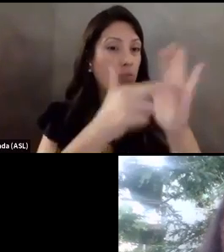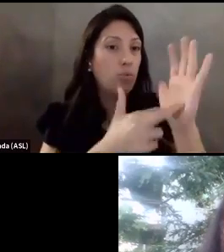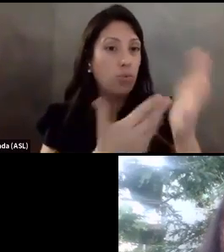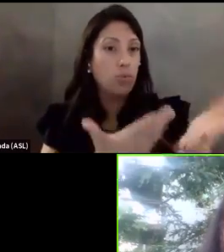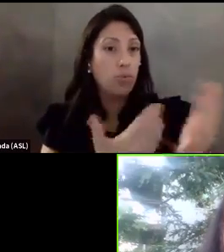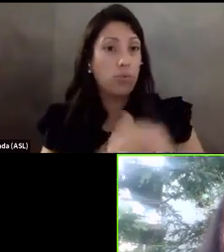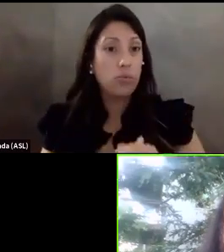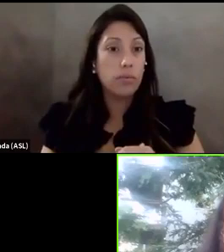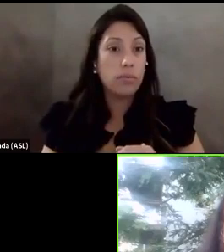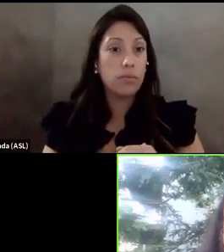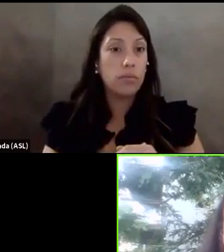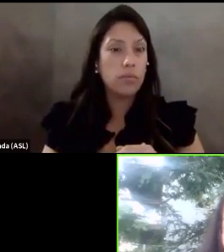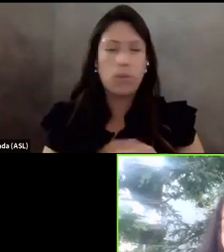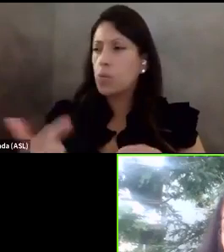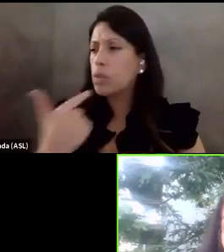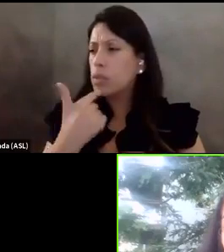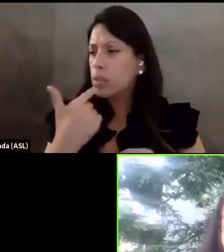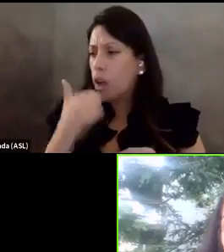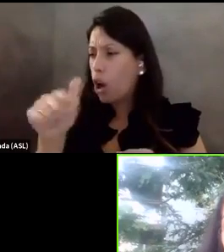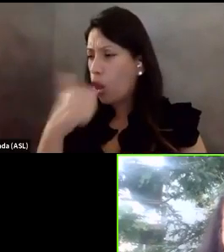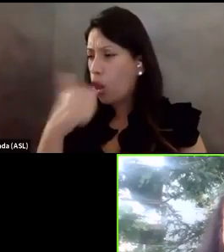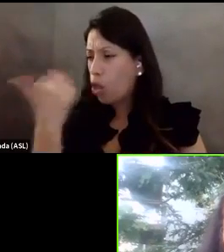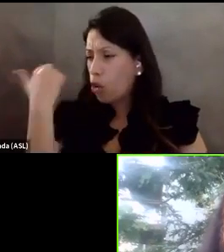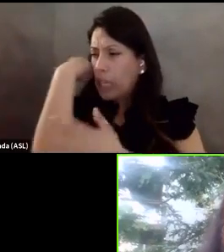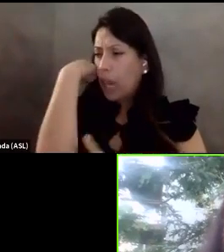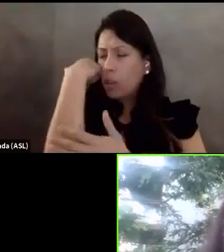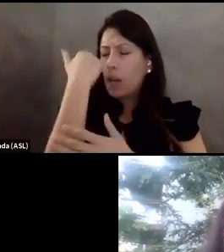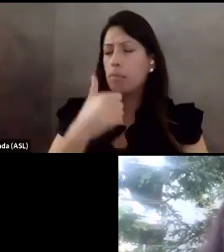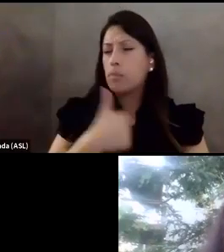Did you say something about another county I cut out there for a sec